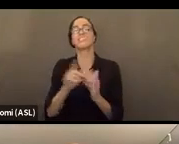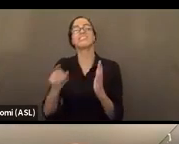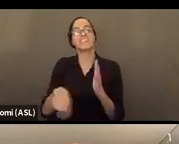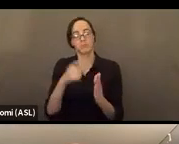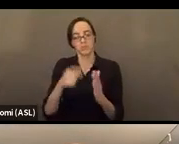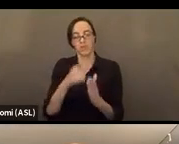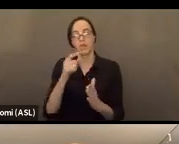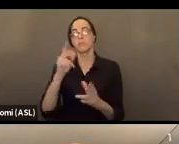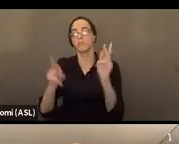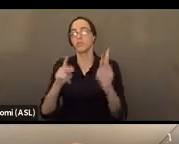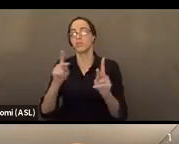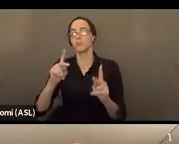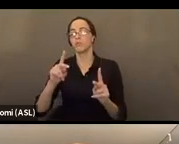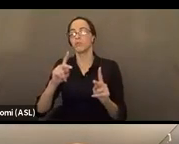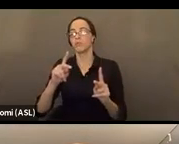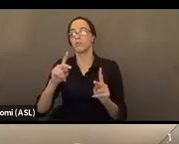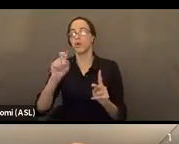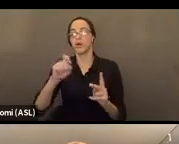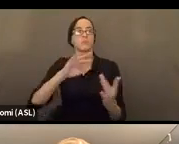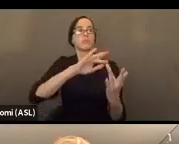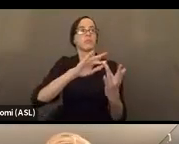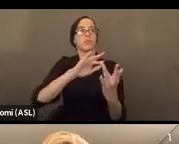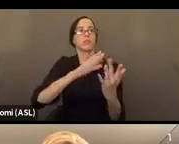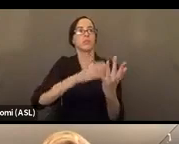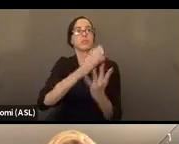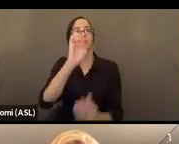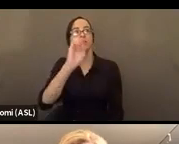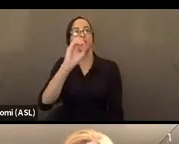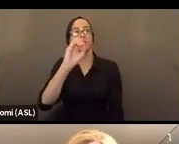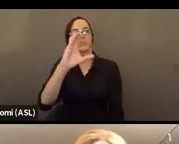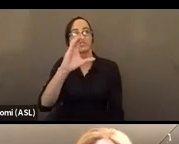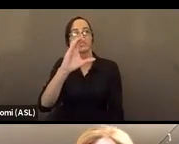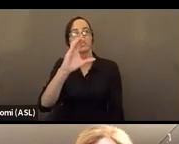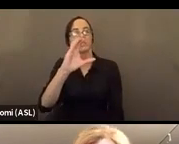because they want to see who's gone back but we have been working on actually reporting